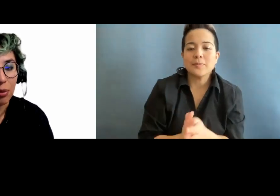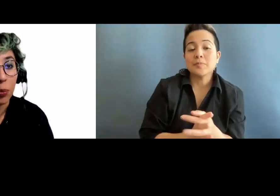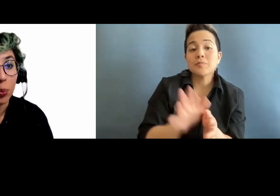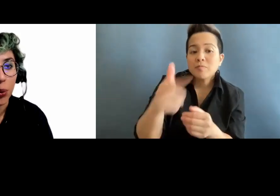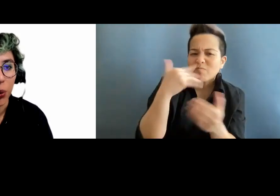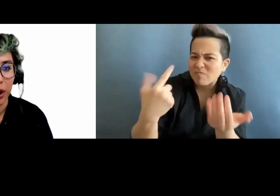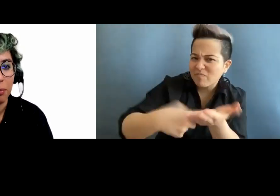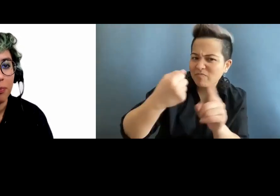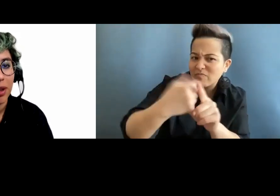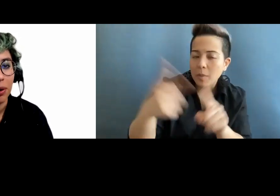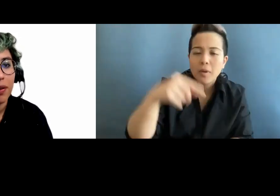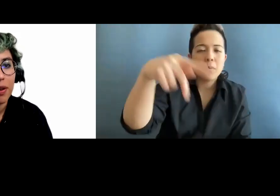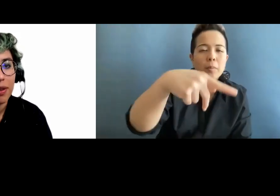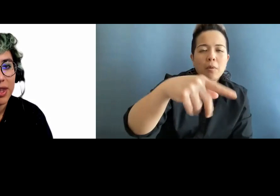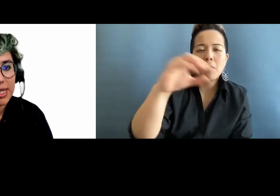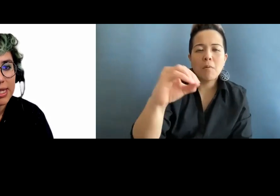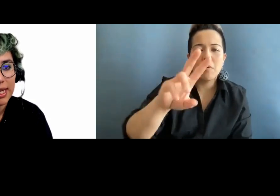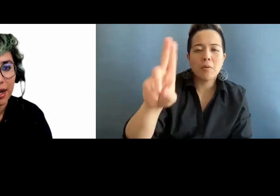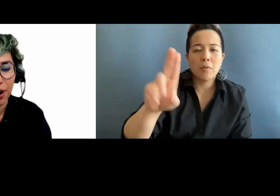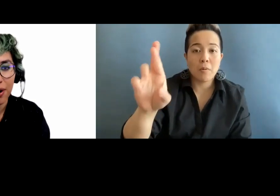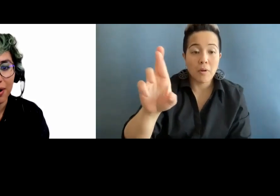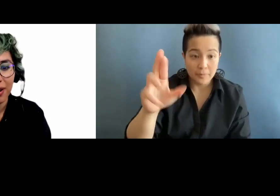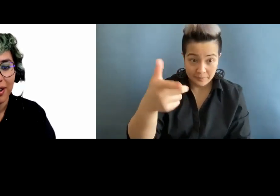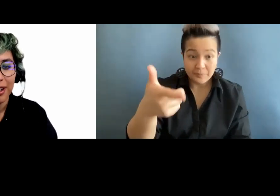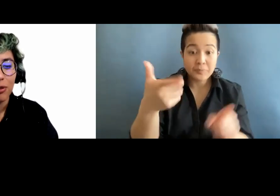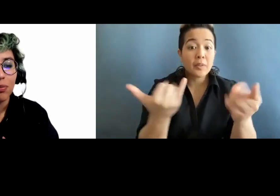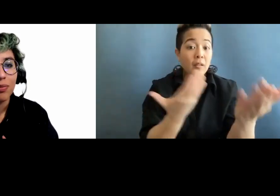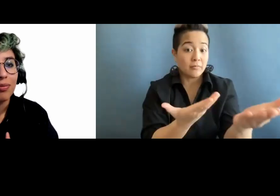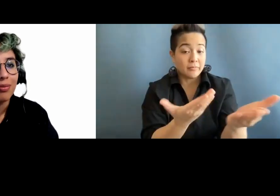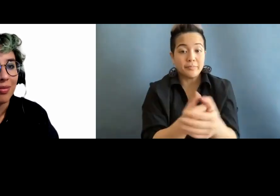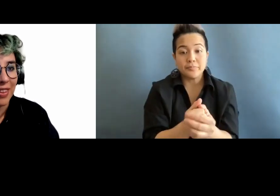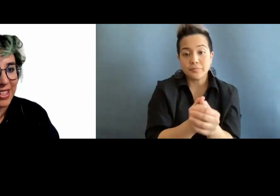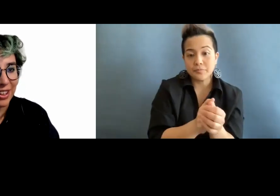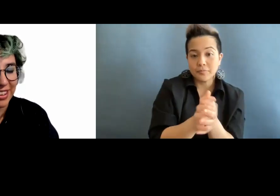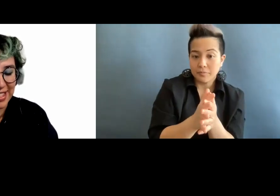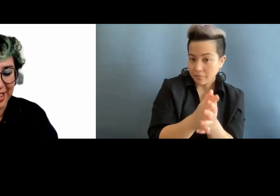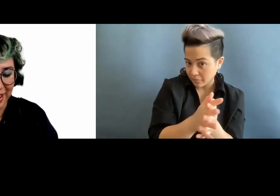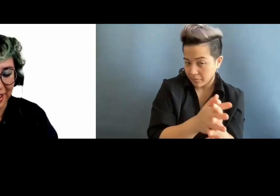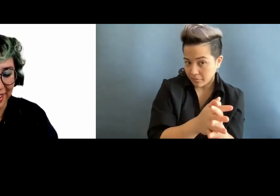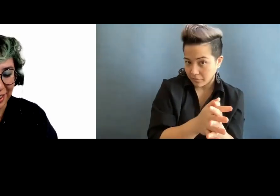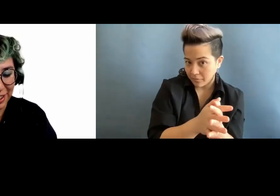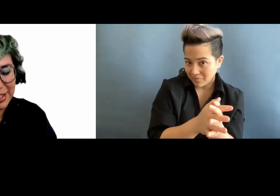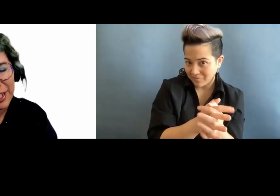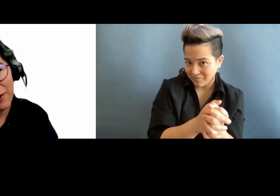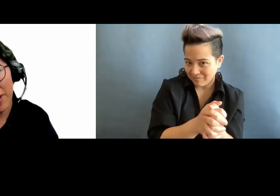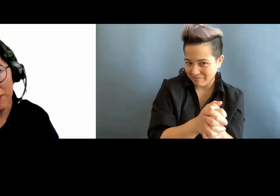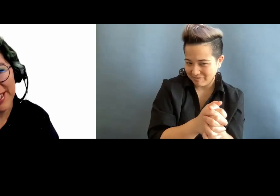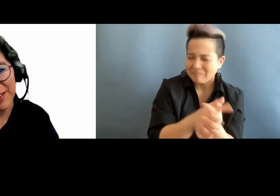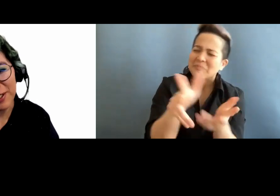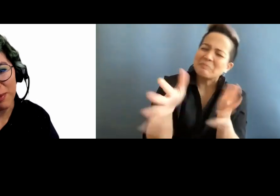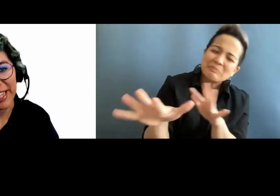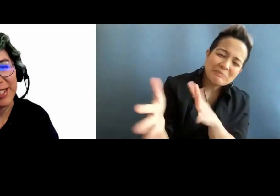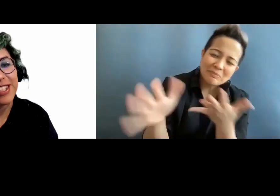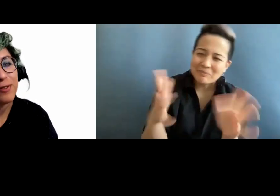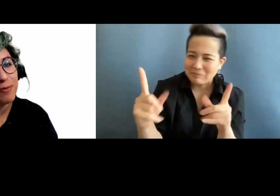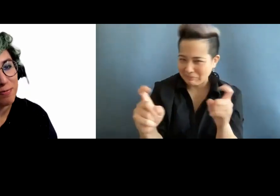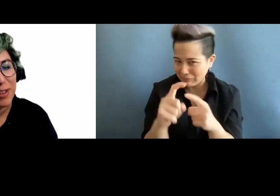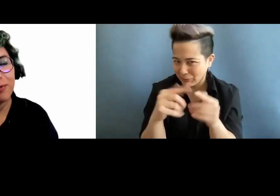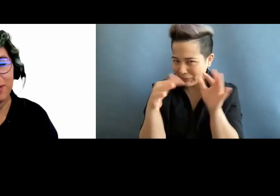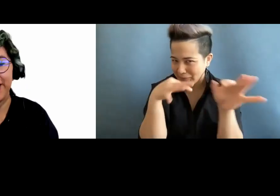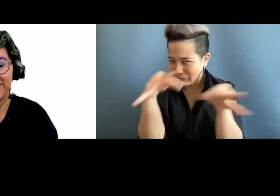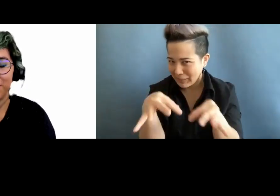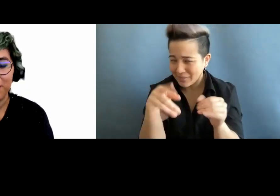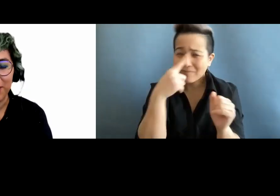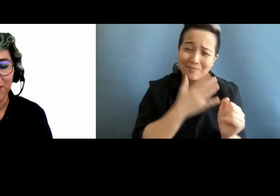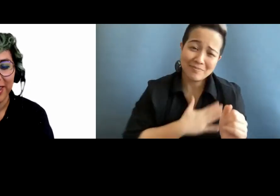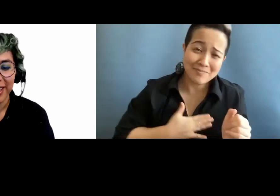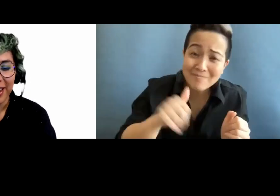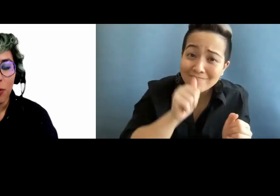Now, this is kind of complex to explain, so be a bit patient with me.